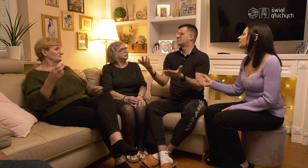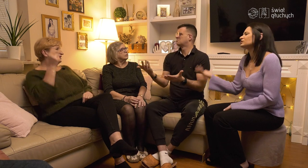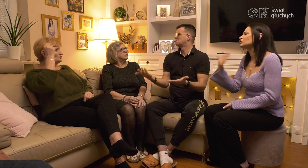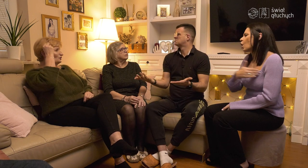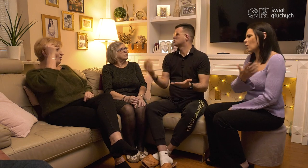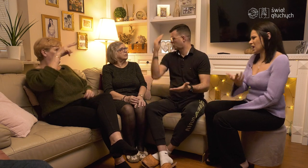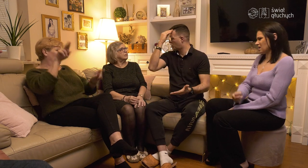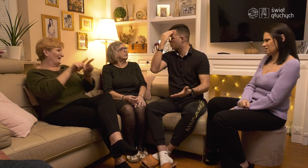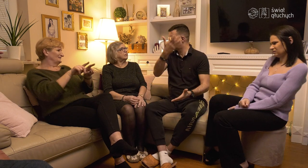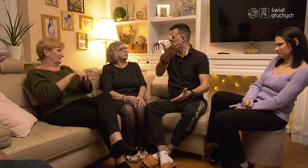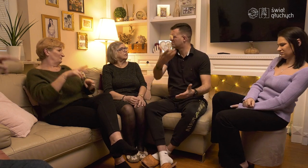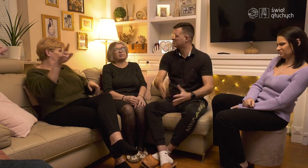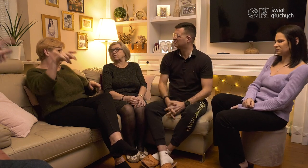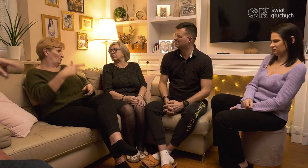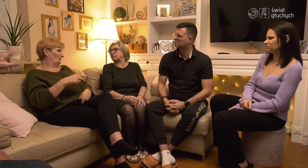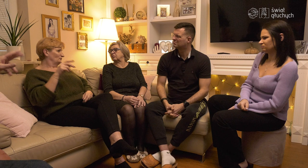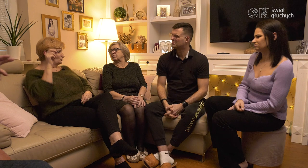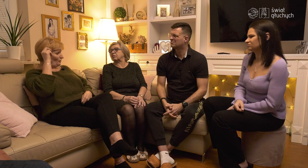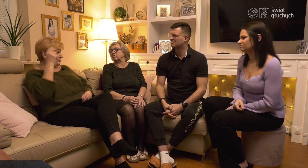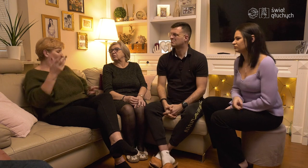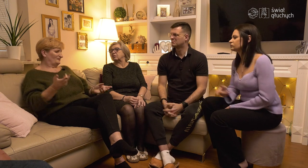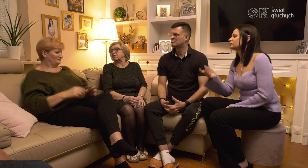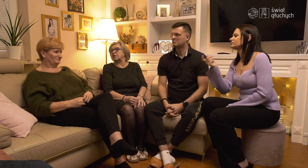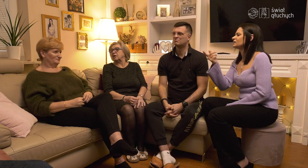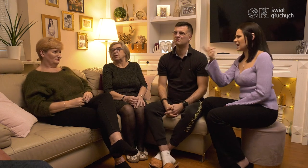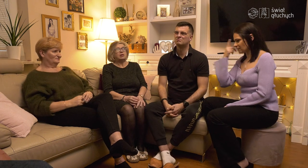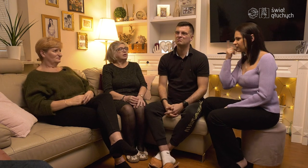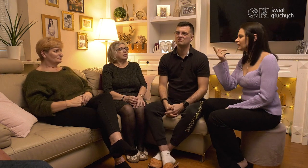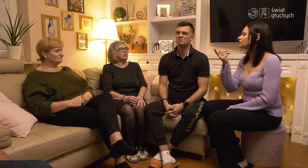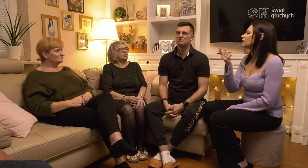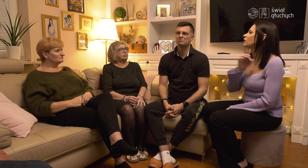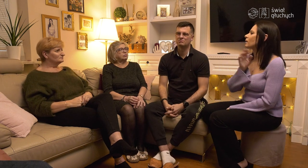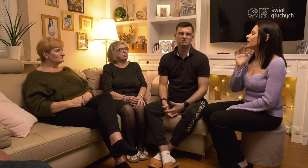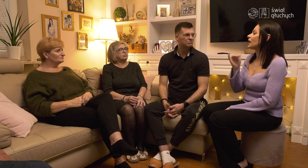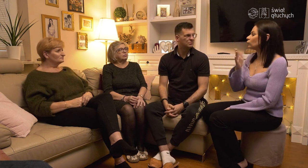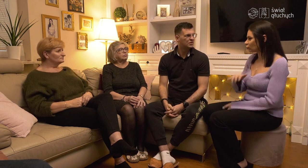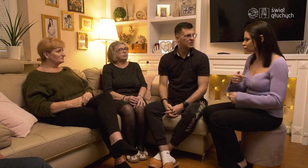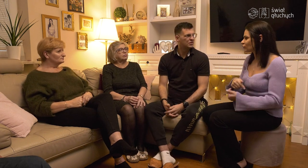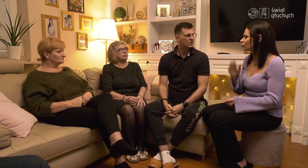[Dorota]: School was responsible. [Monika]: And do you remember, when I was born,